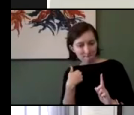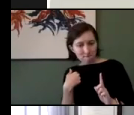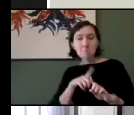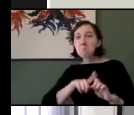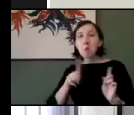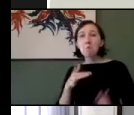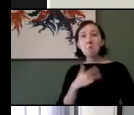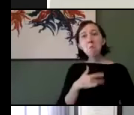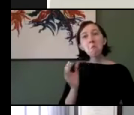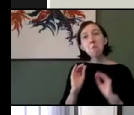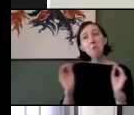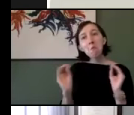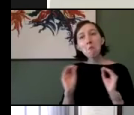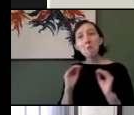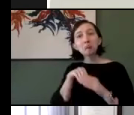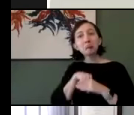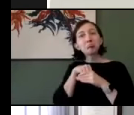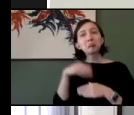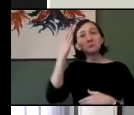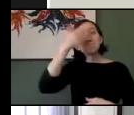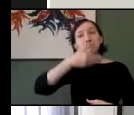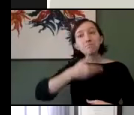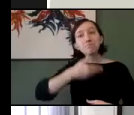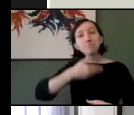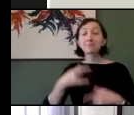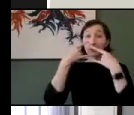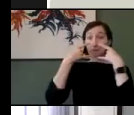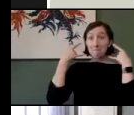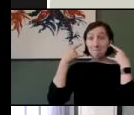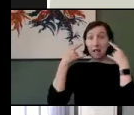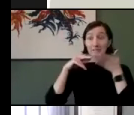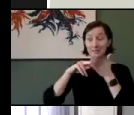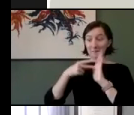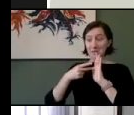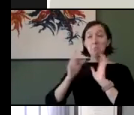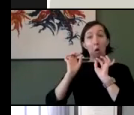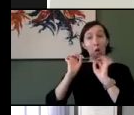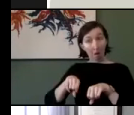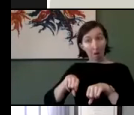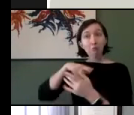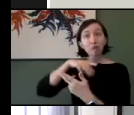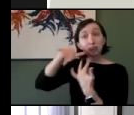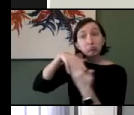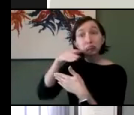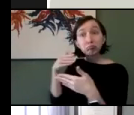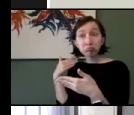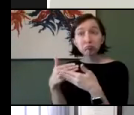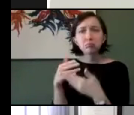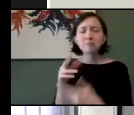A mask is not a substitute for social distancing. We want to make sure you're aware of that.